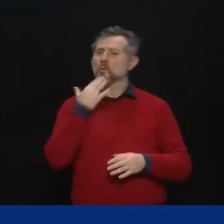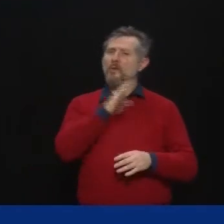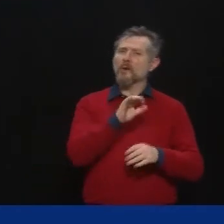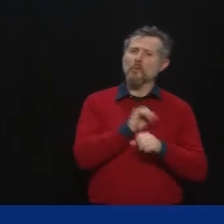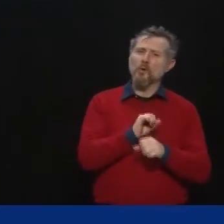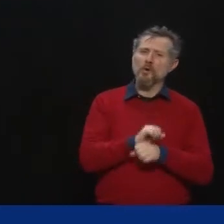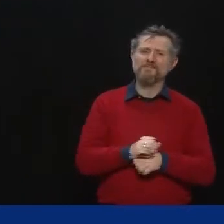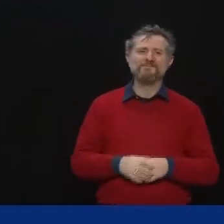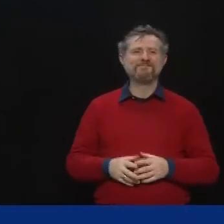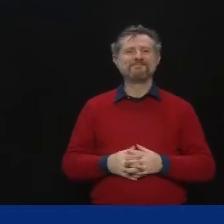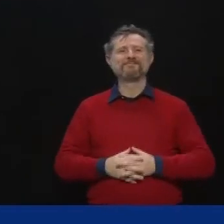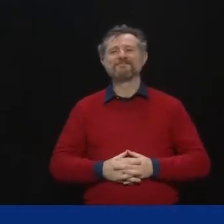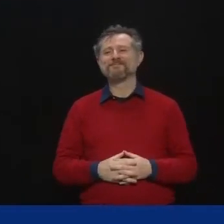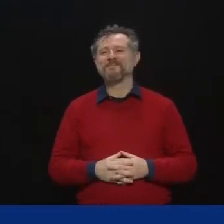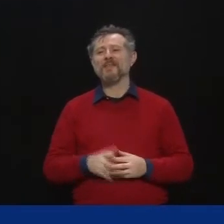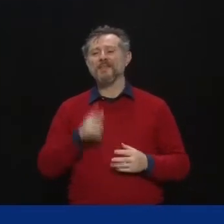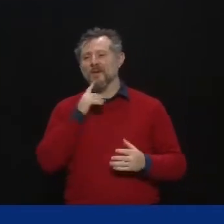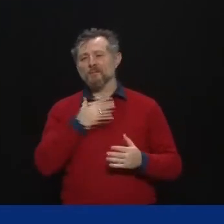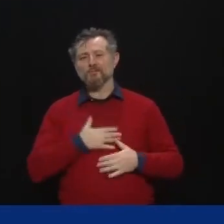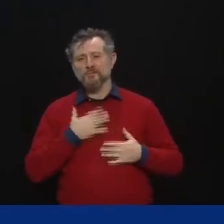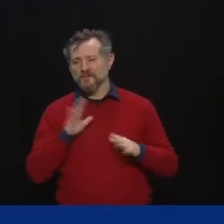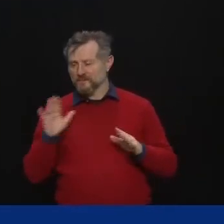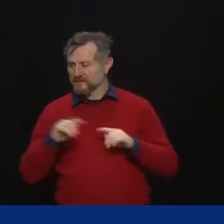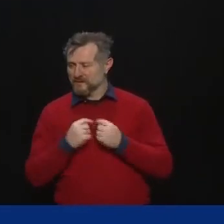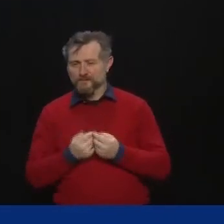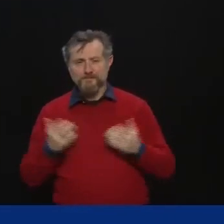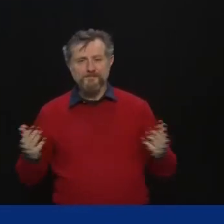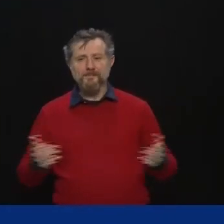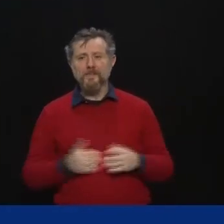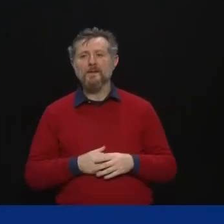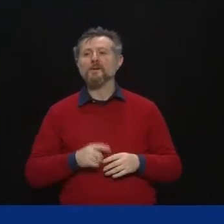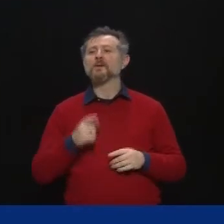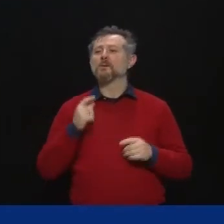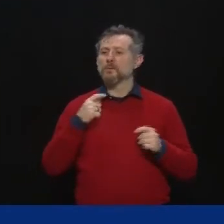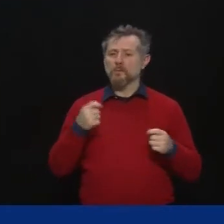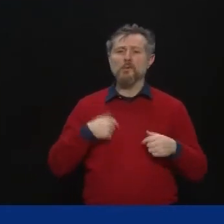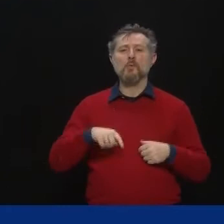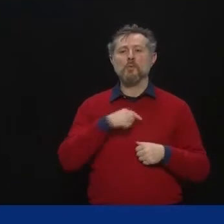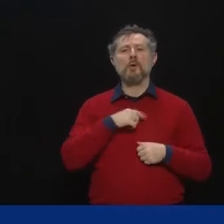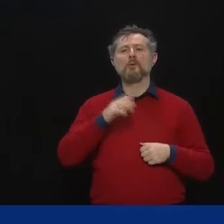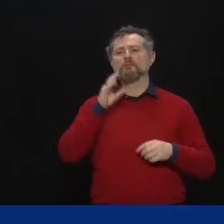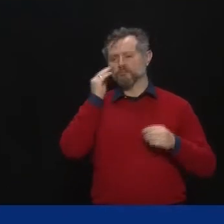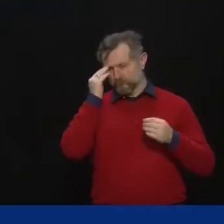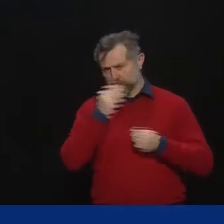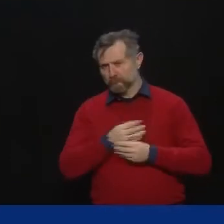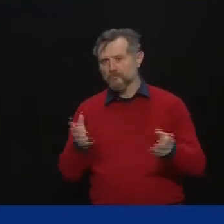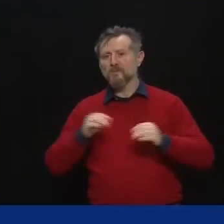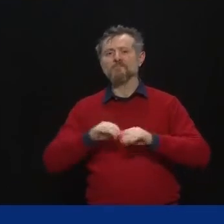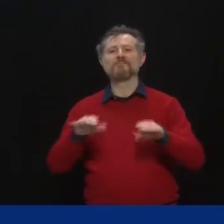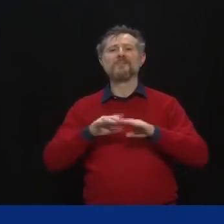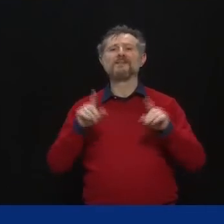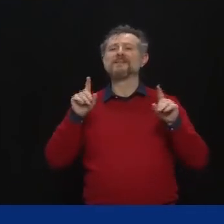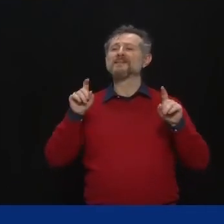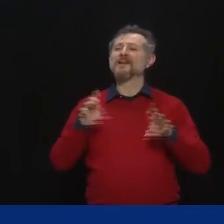WEEK. WITH THAT, I TURN IT BACK TO THE GOVERNOR. THANK YOU, I APPRECIATE WHAT YOU HAVE DONE AND WE'LL CONTINUE TO DO IT.